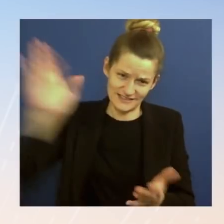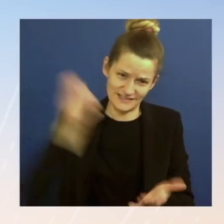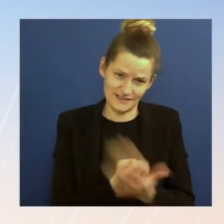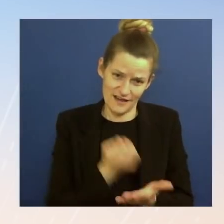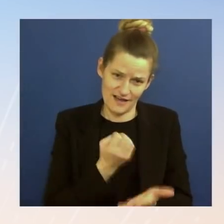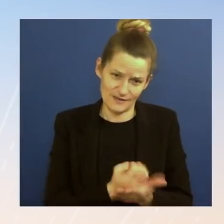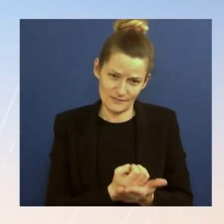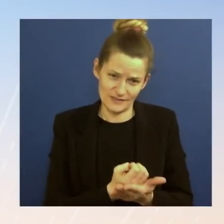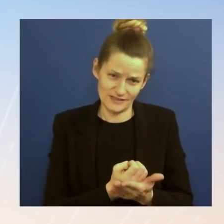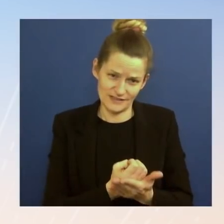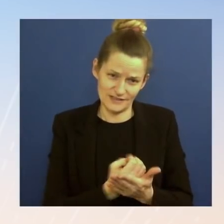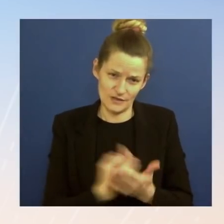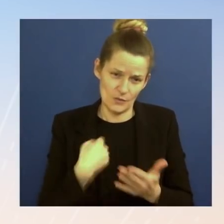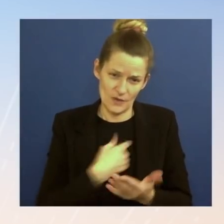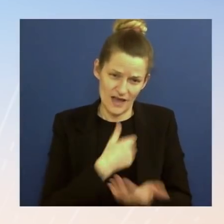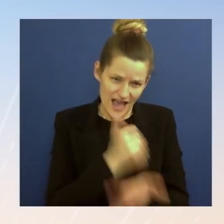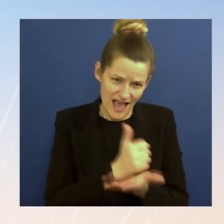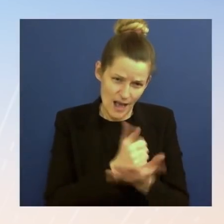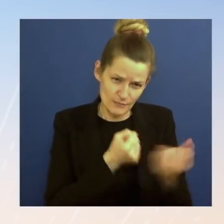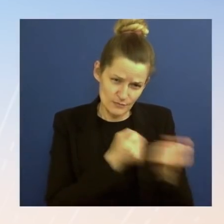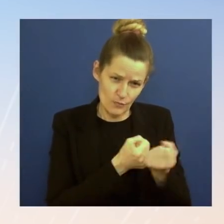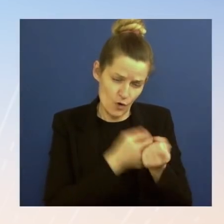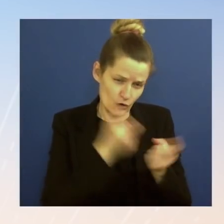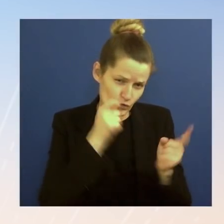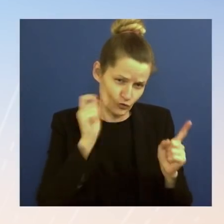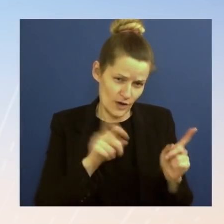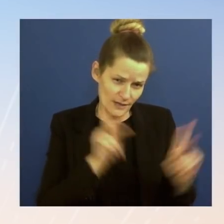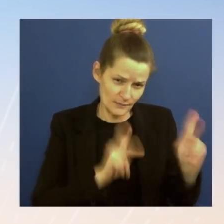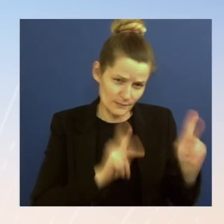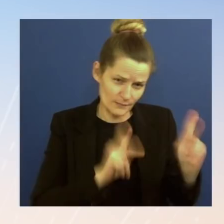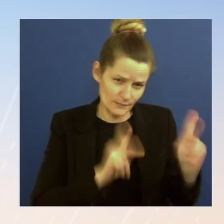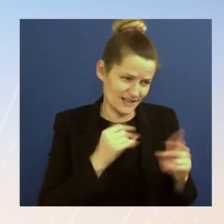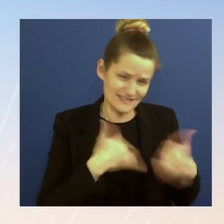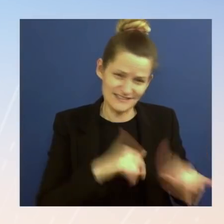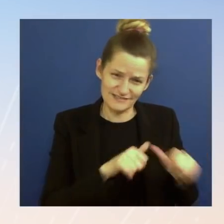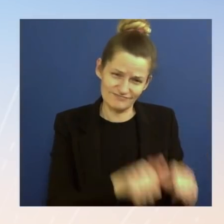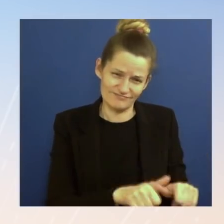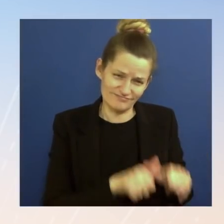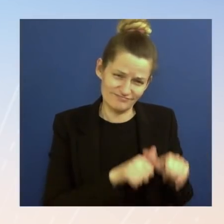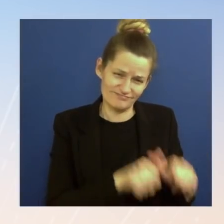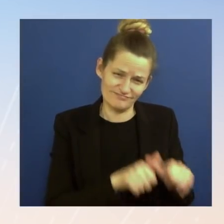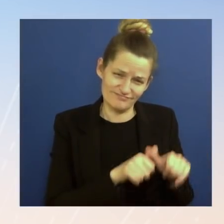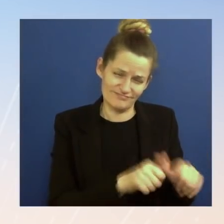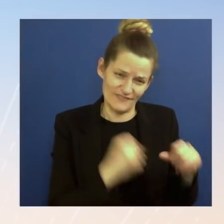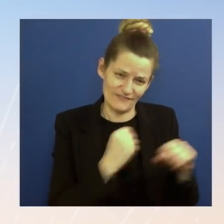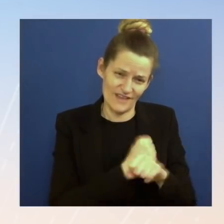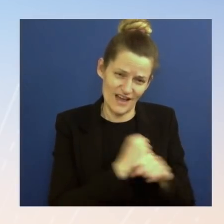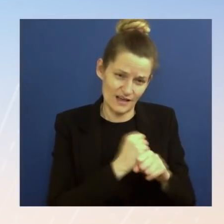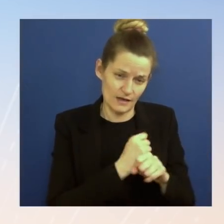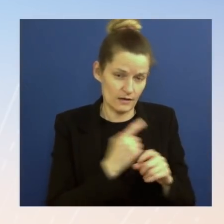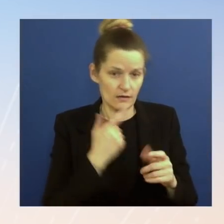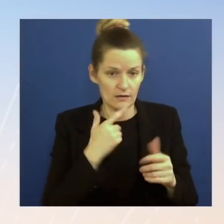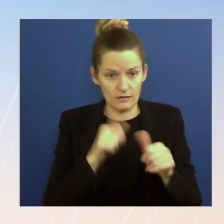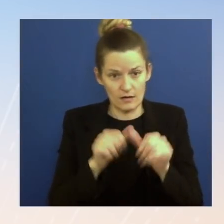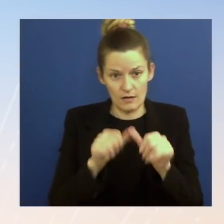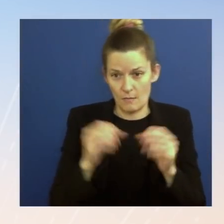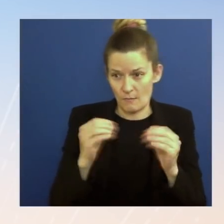than the Russian leadership anticipated. And, again, he has to -- he has to determine what the path forward looks for -- like for him.